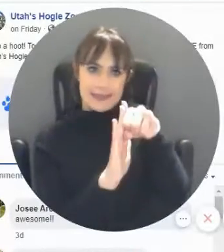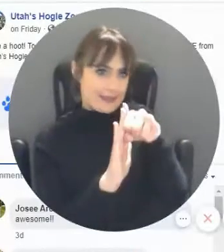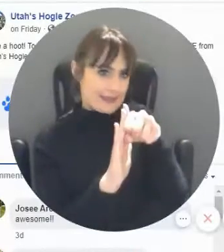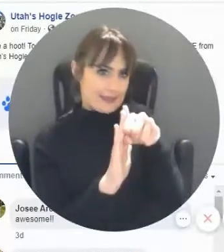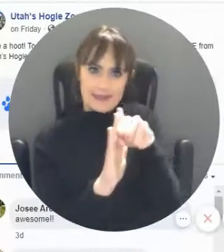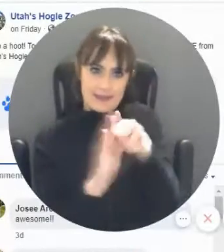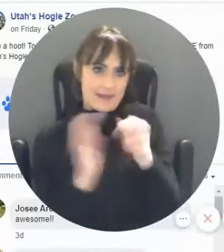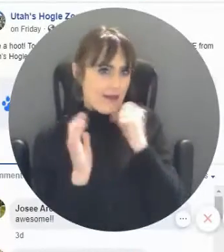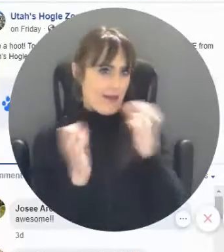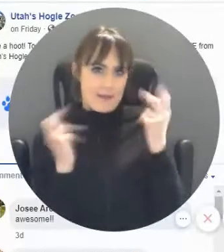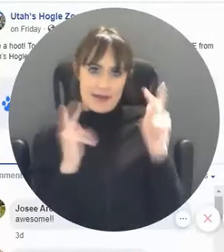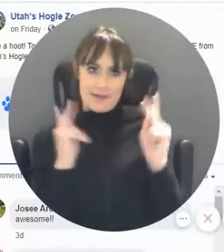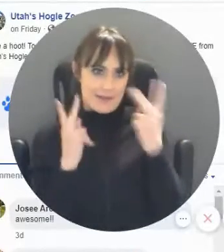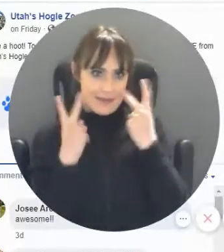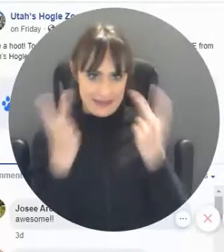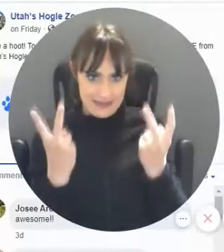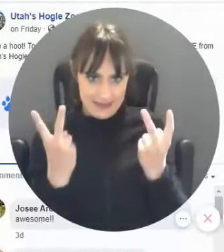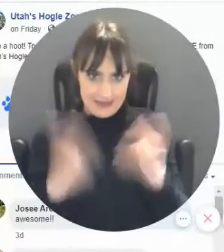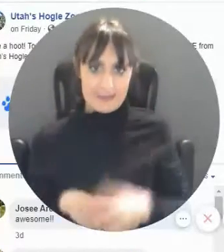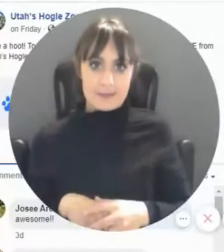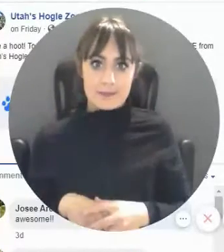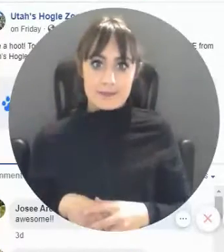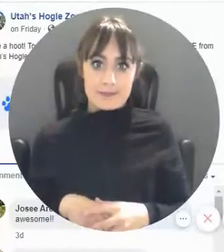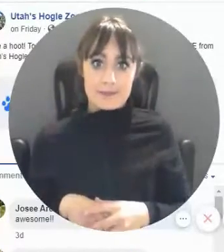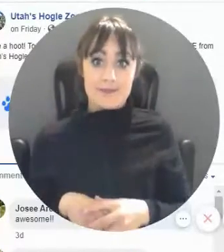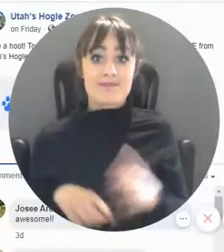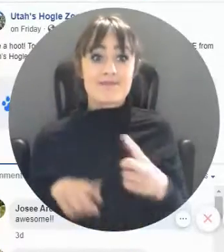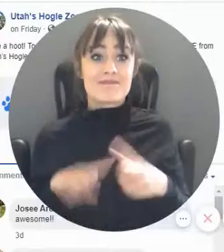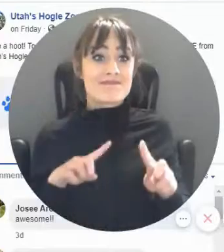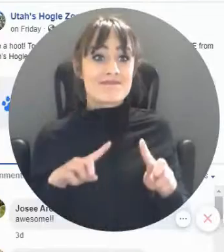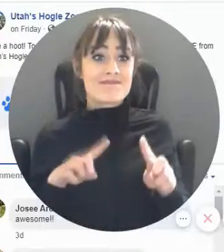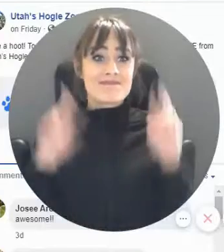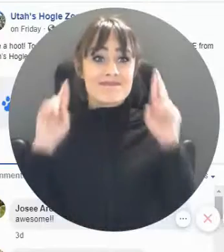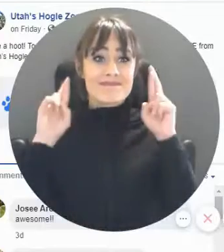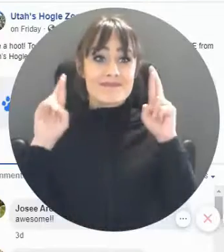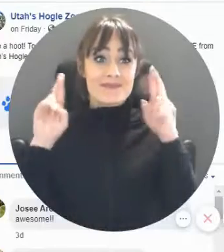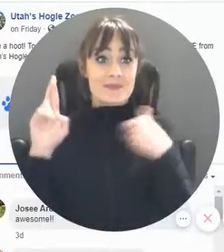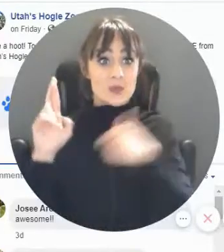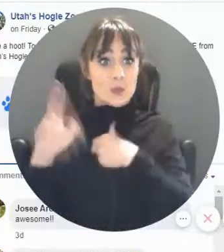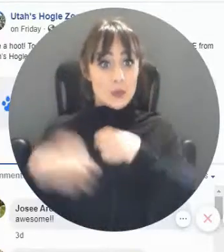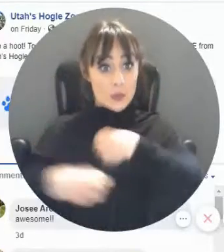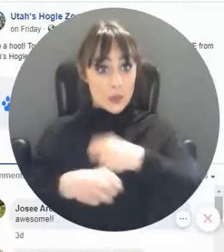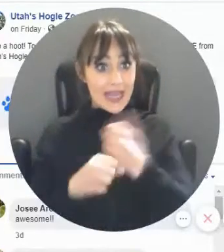However, we are working on creating a new building that we're hoping will be ready by the end of the year.